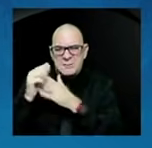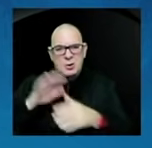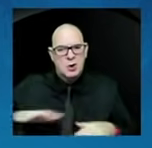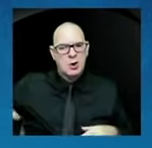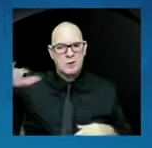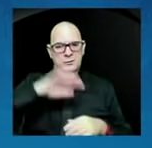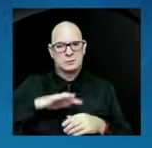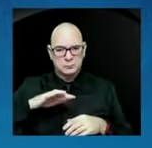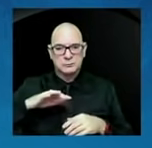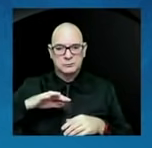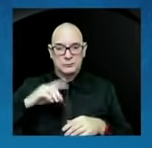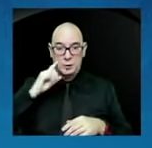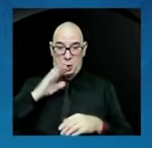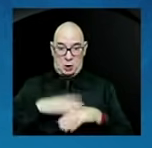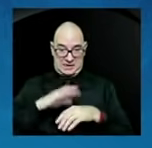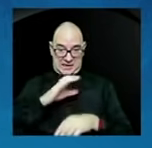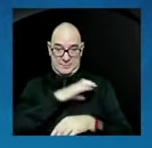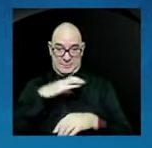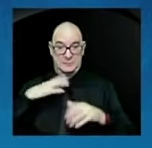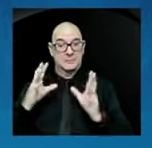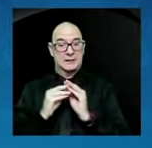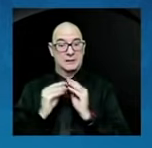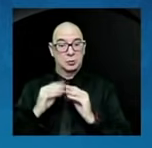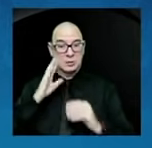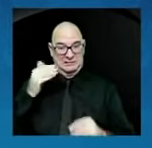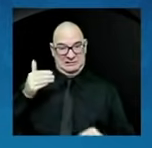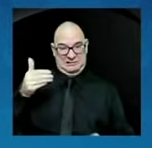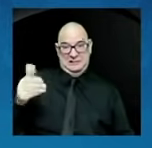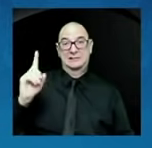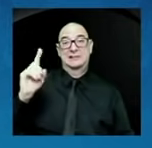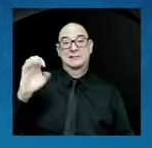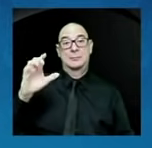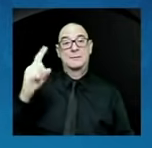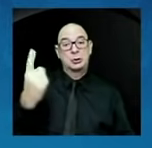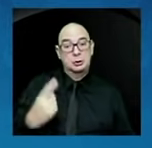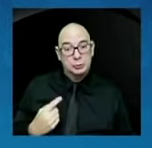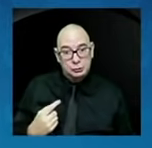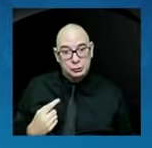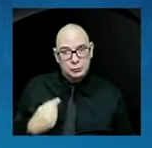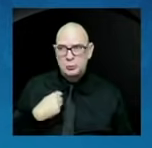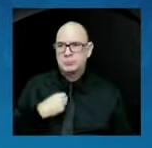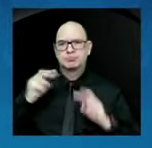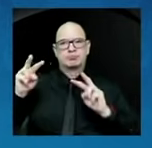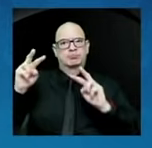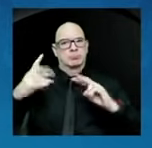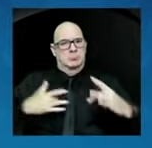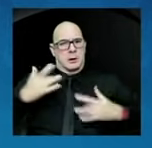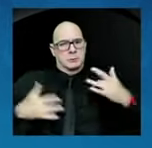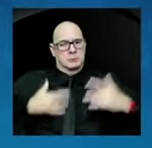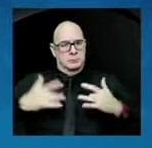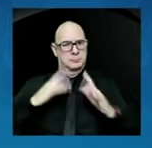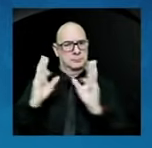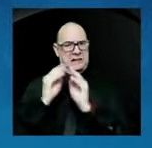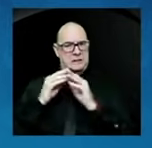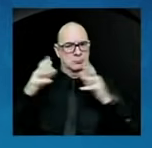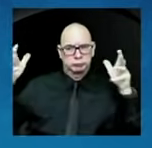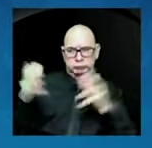ADMINISTRATION FOR INAIRSURAL FIRST.